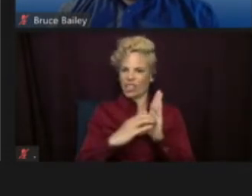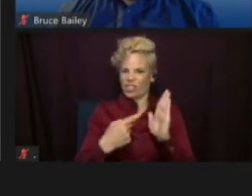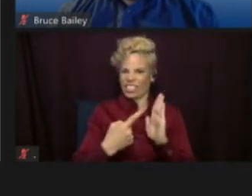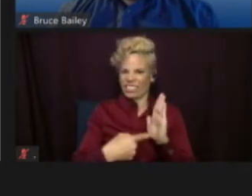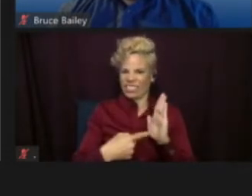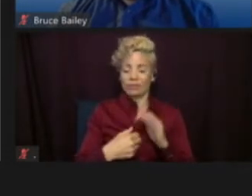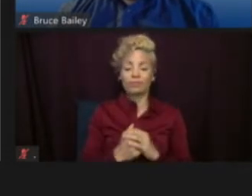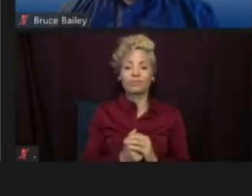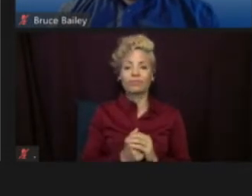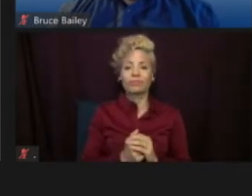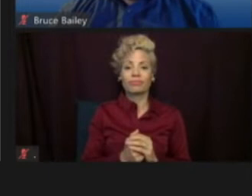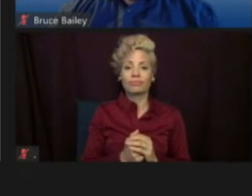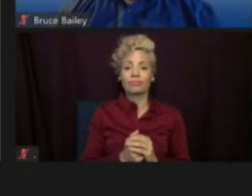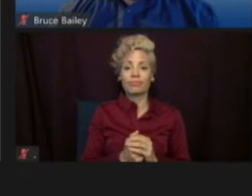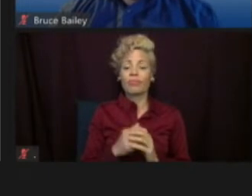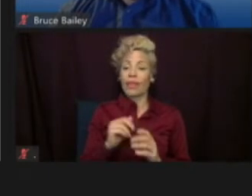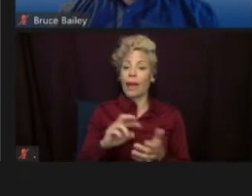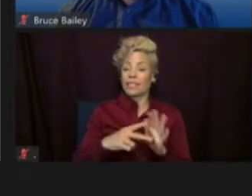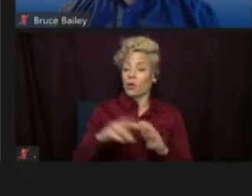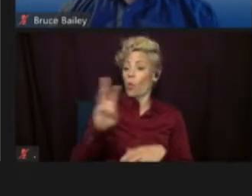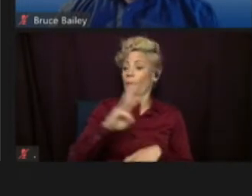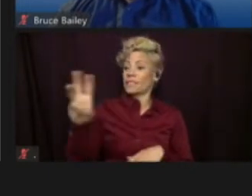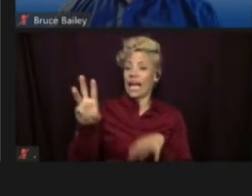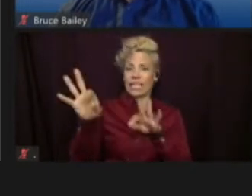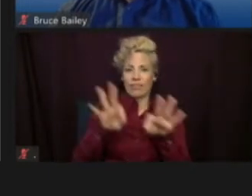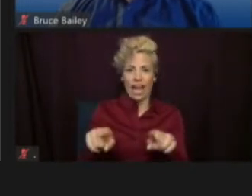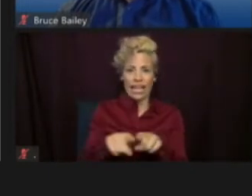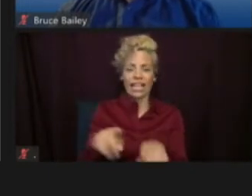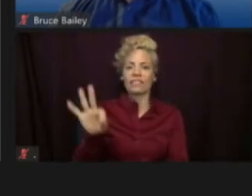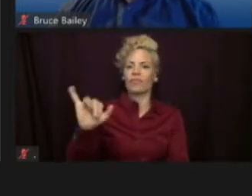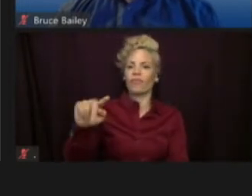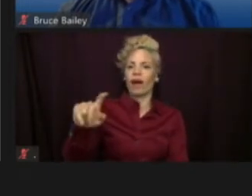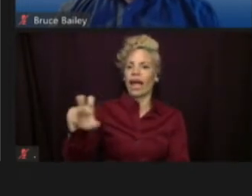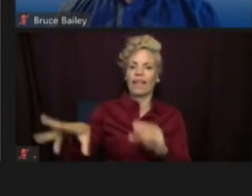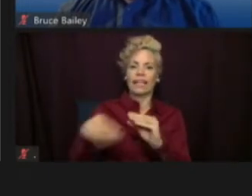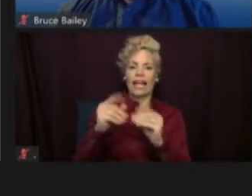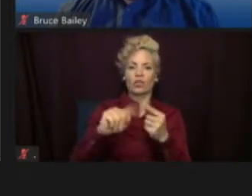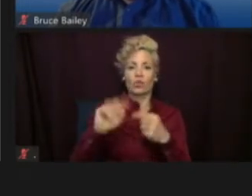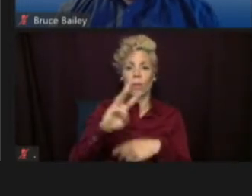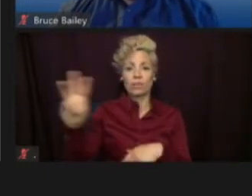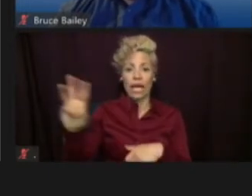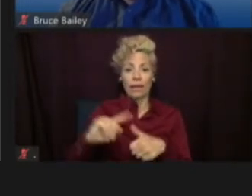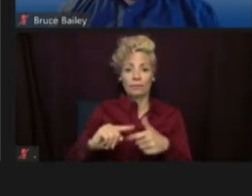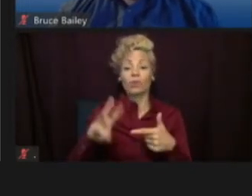as files attached to a website, a web based application,